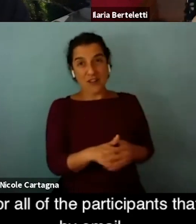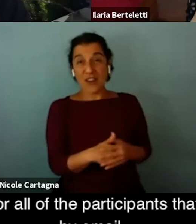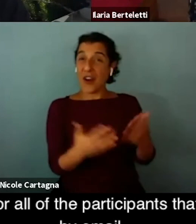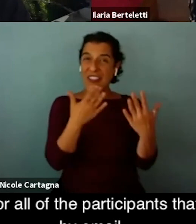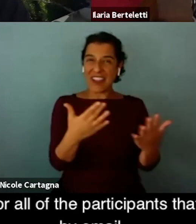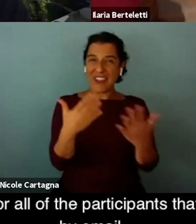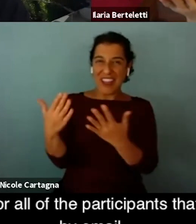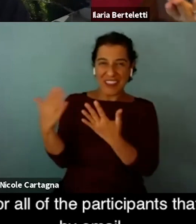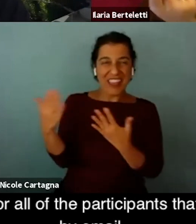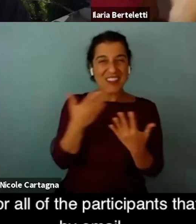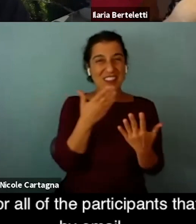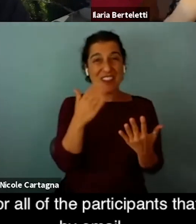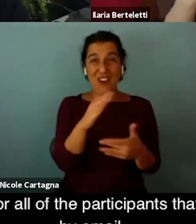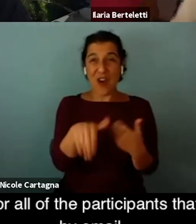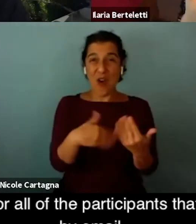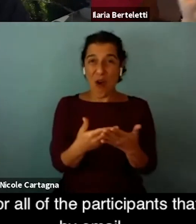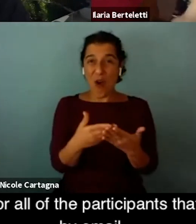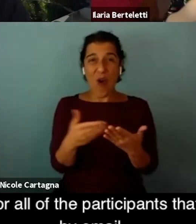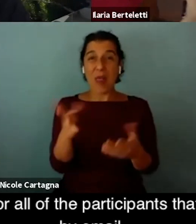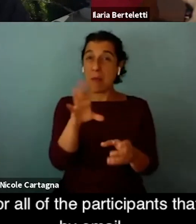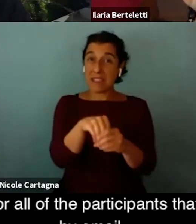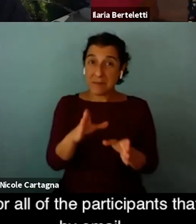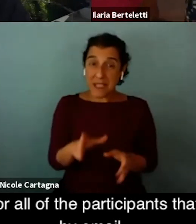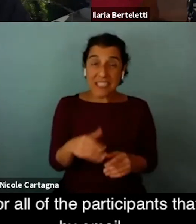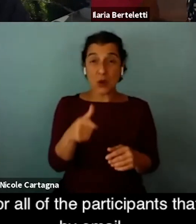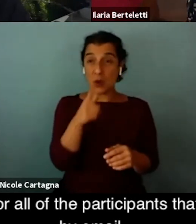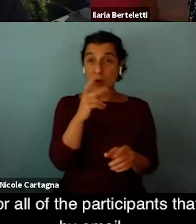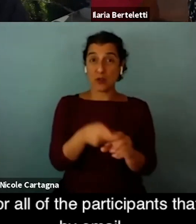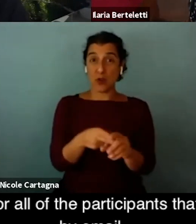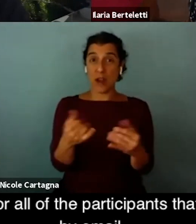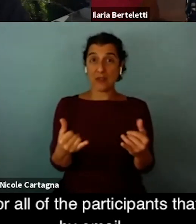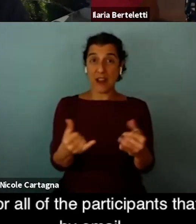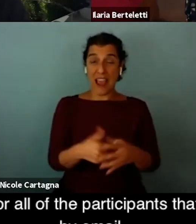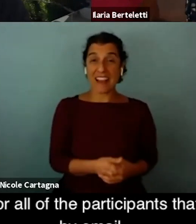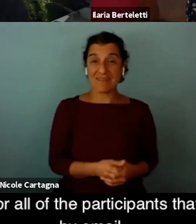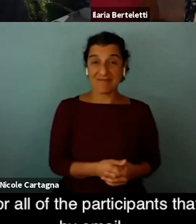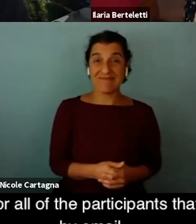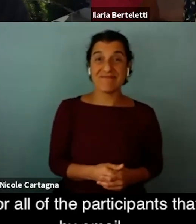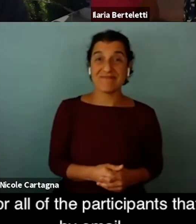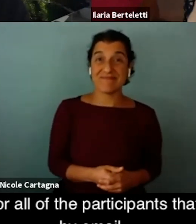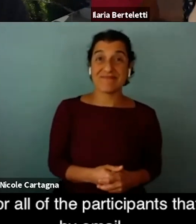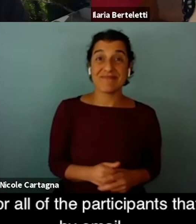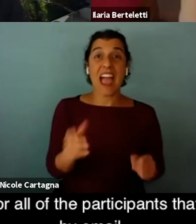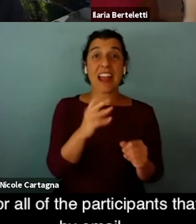you for all um the participants that joined today um and i will be in touch by email if